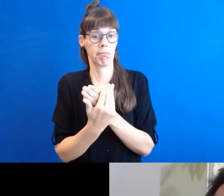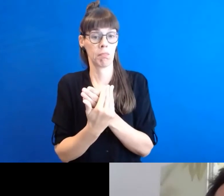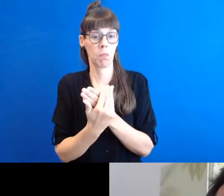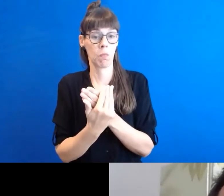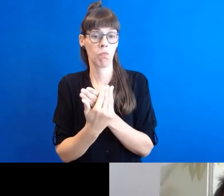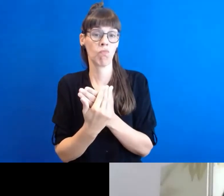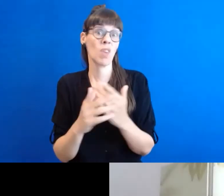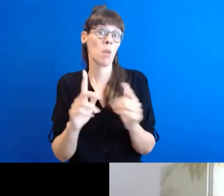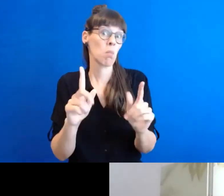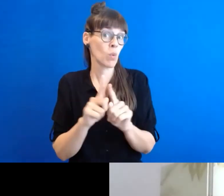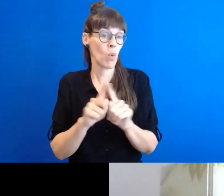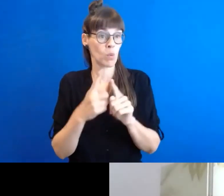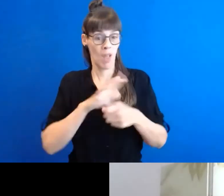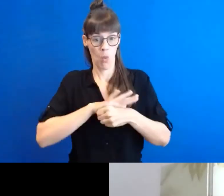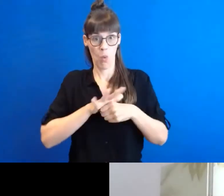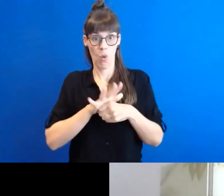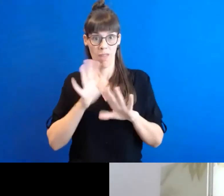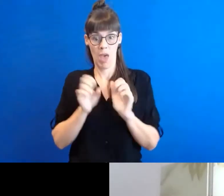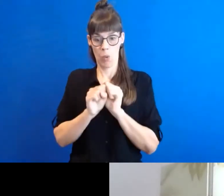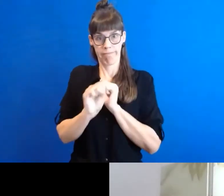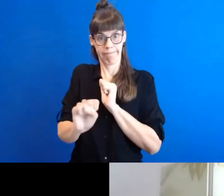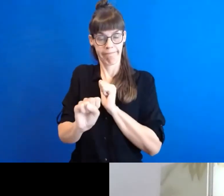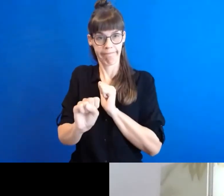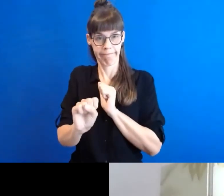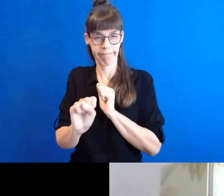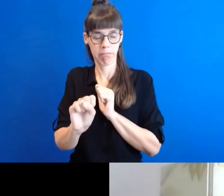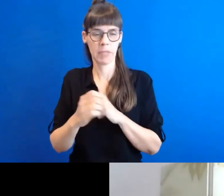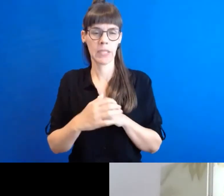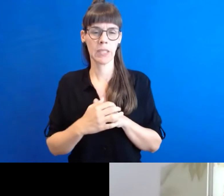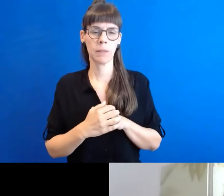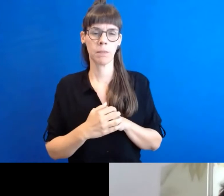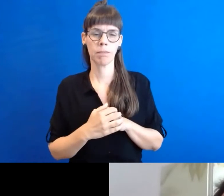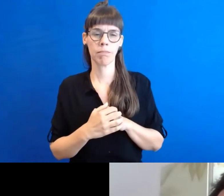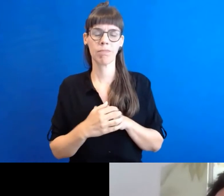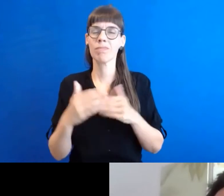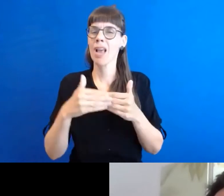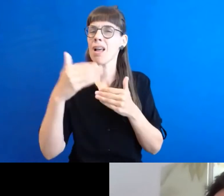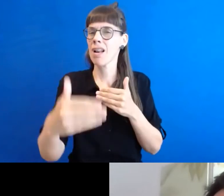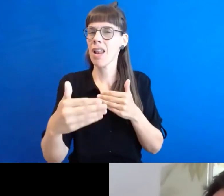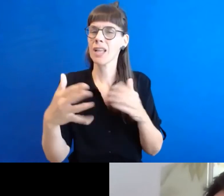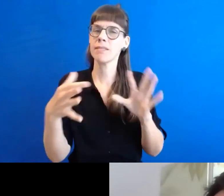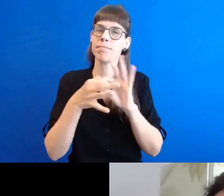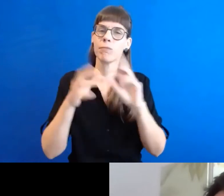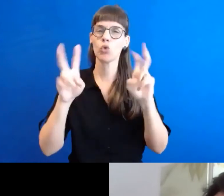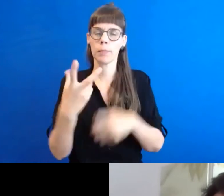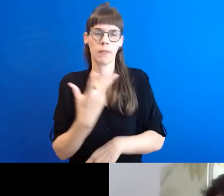for their own protection but as well to the protection against the pandemic as well discuss later